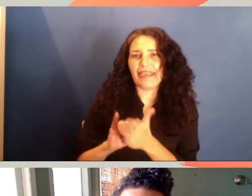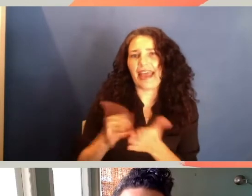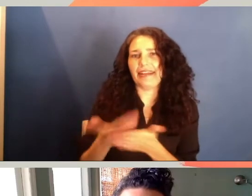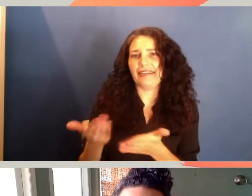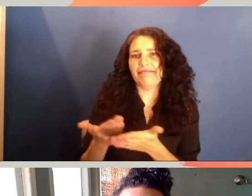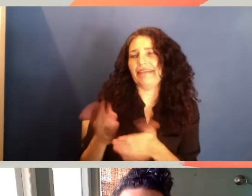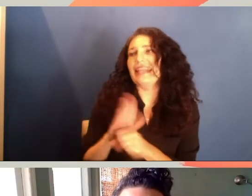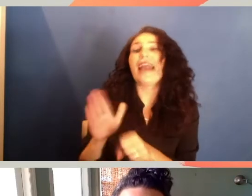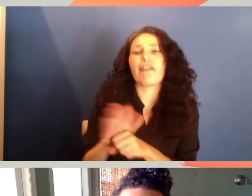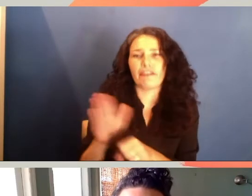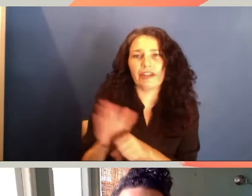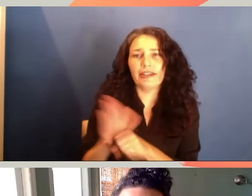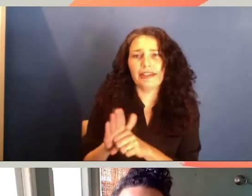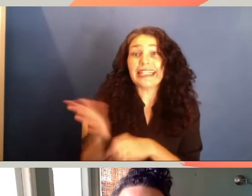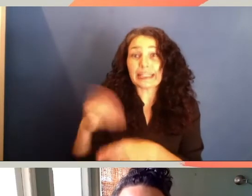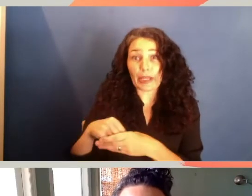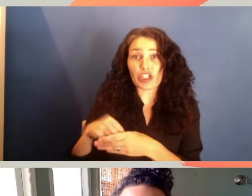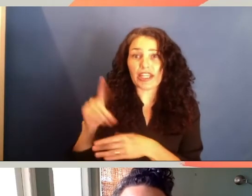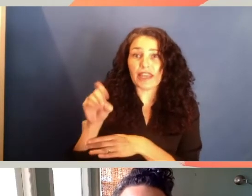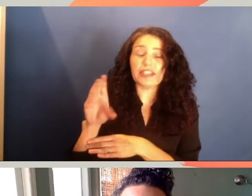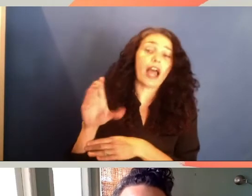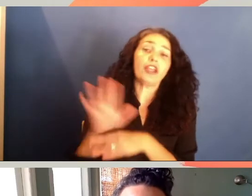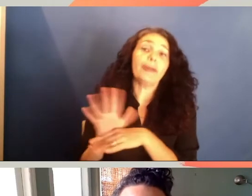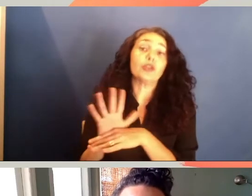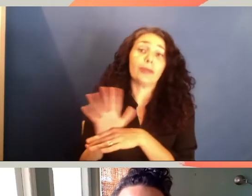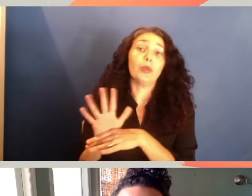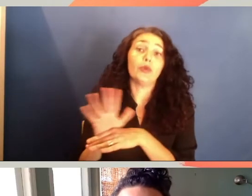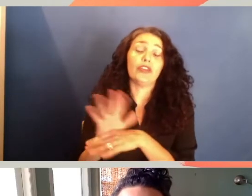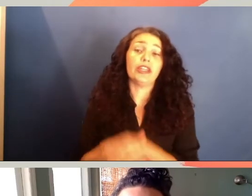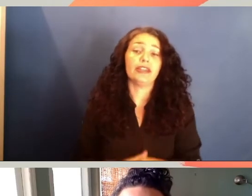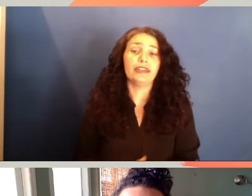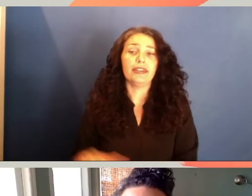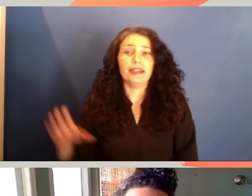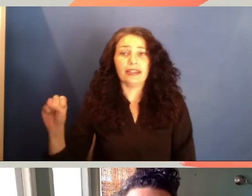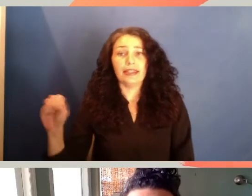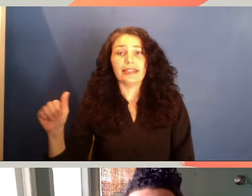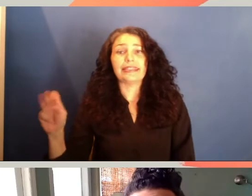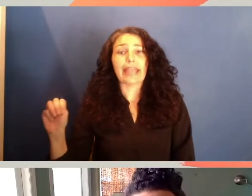Mm-hmm. Mm-hmm. I mean, it feels like, I don't know if another chapter